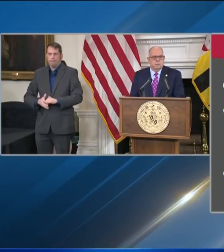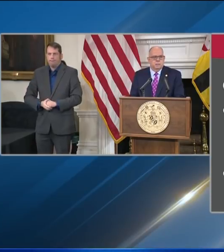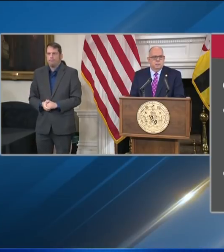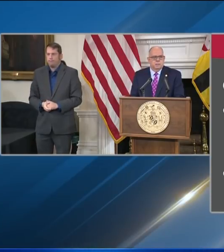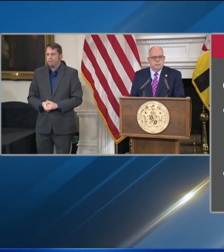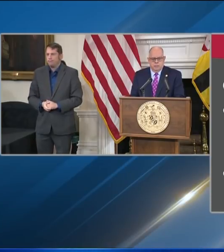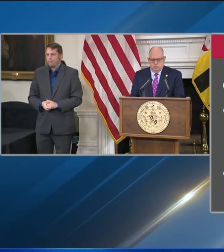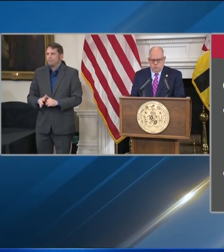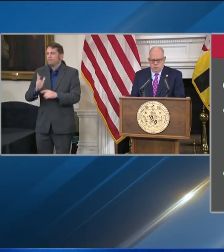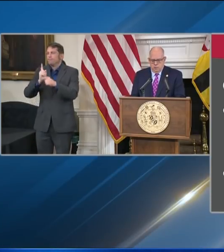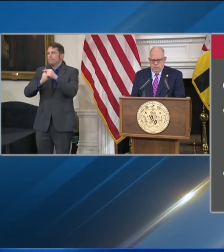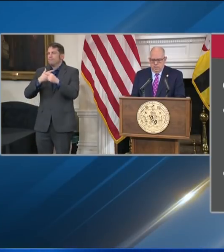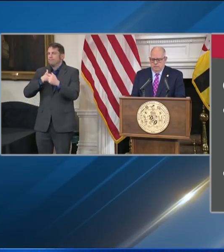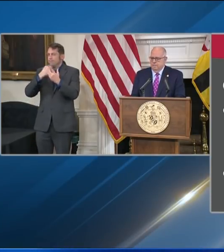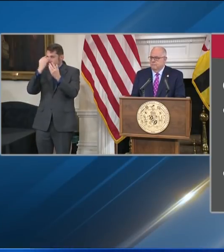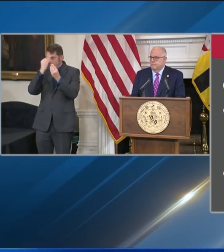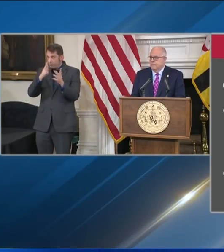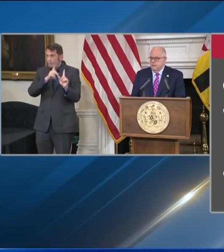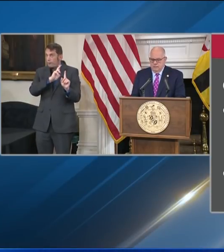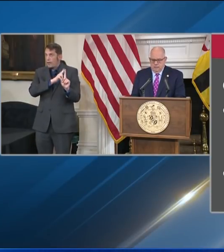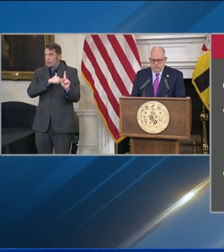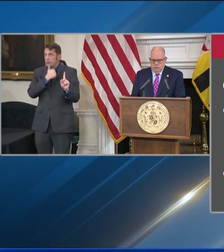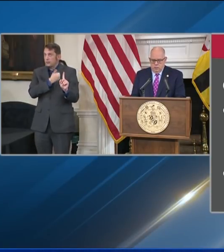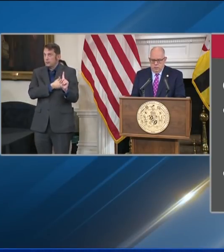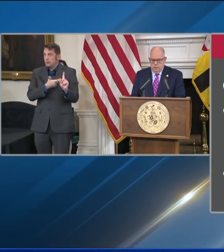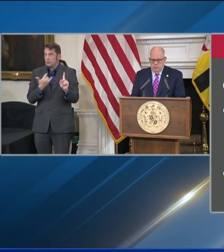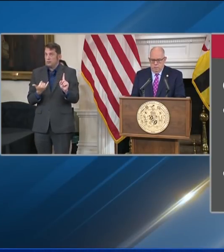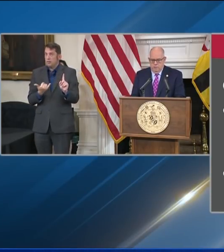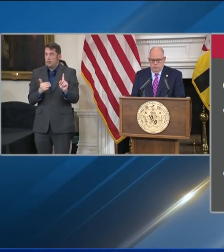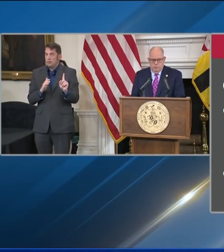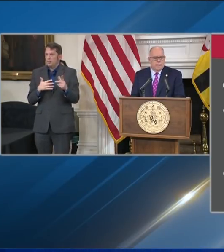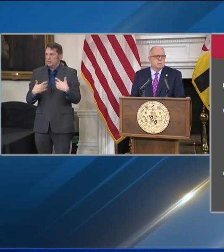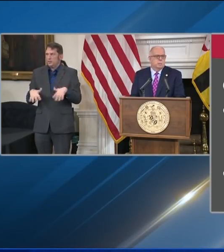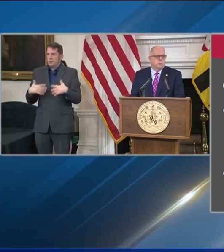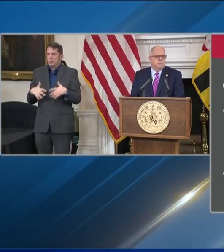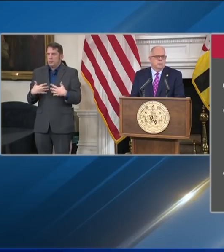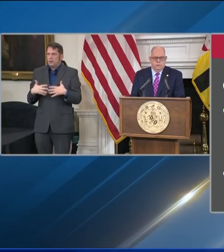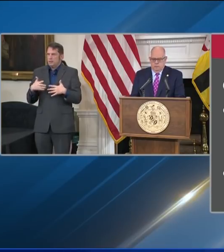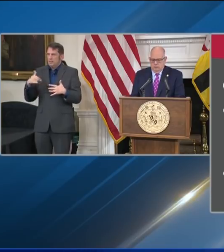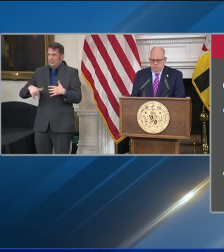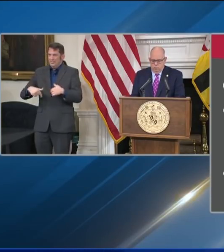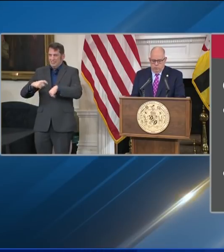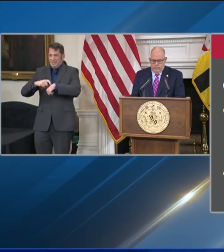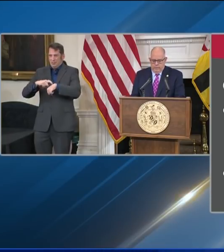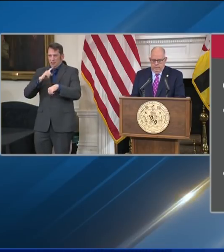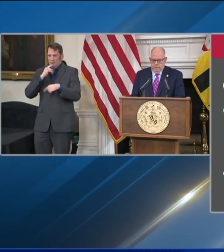ALSO ISSUED GUIDANCE TO HOSPITALS AND OTHER MEDICAL FACILITIES THIS CRITICAL TIME.